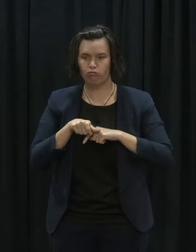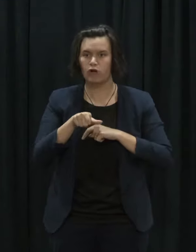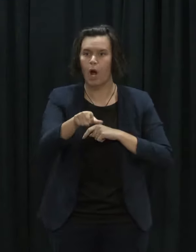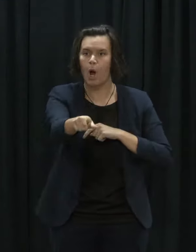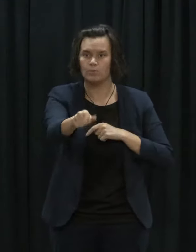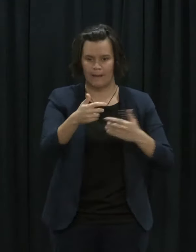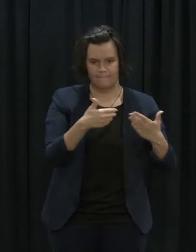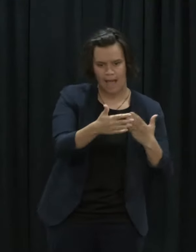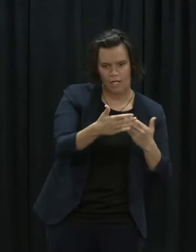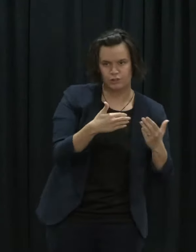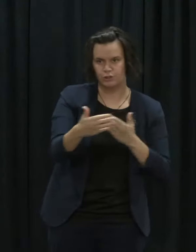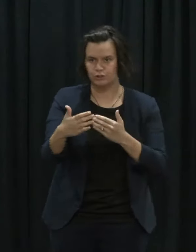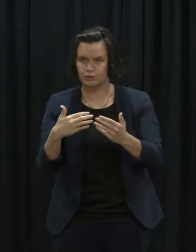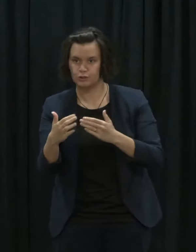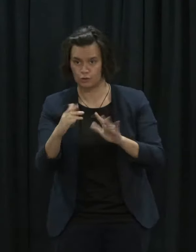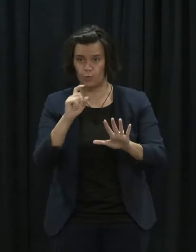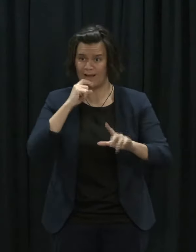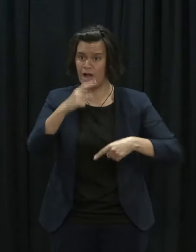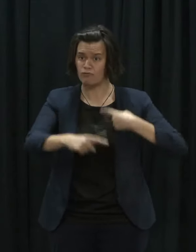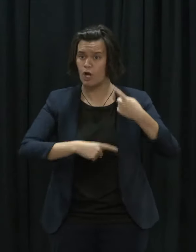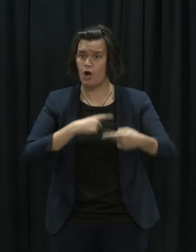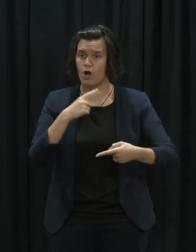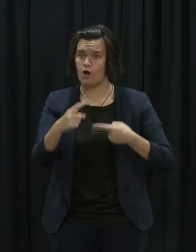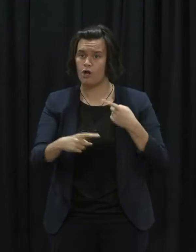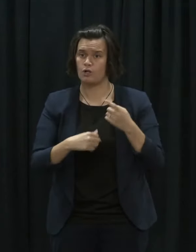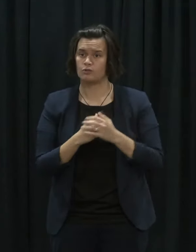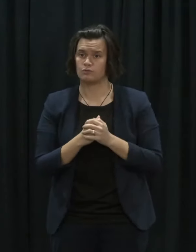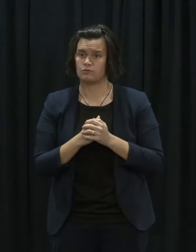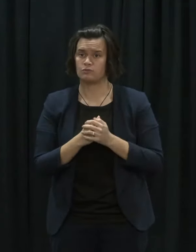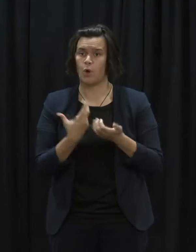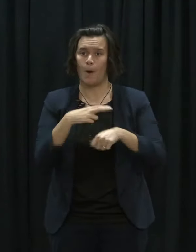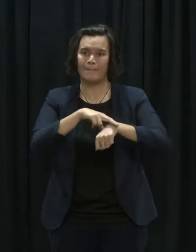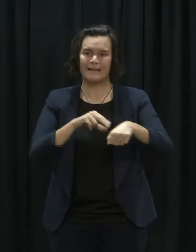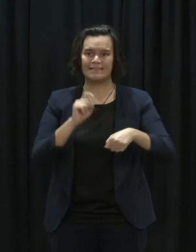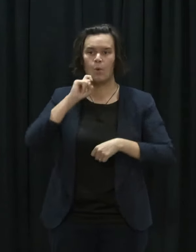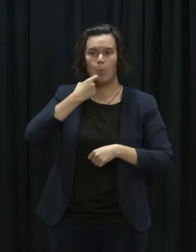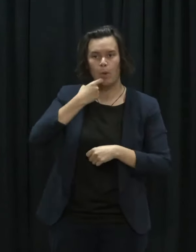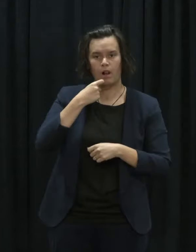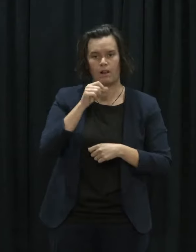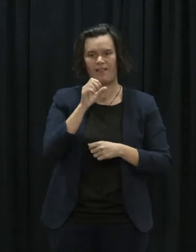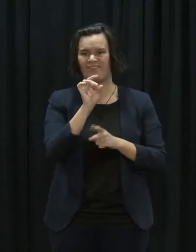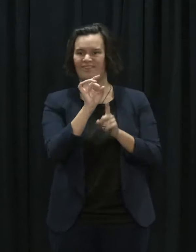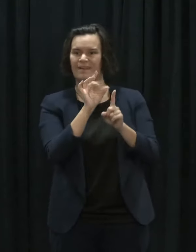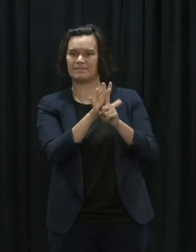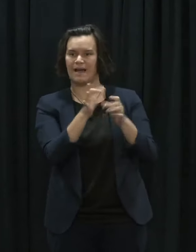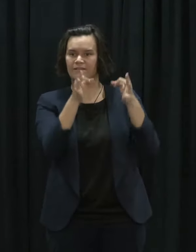They have expressed a view that they will continue to manage the free flow of traffic.